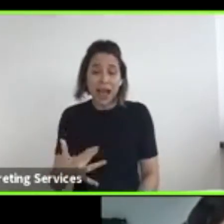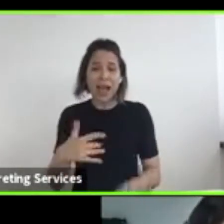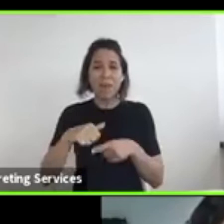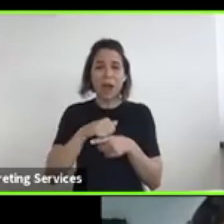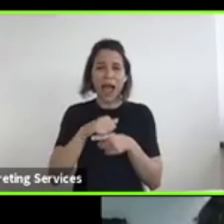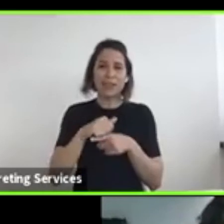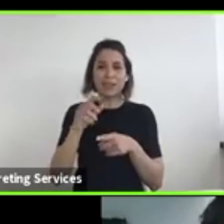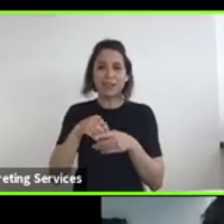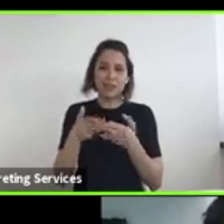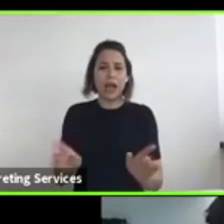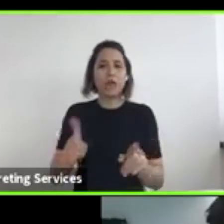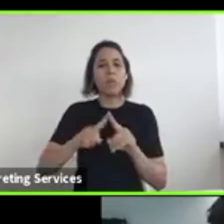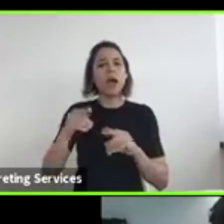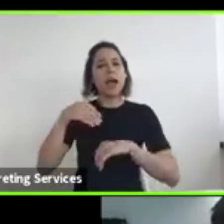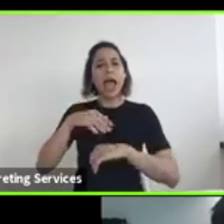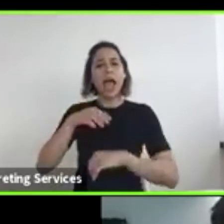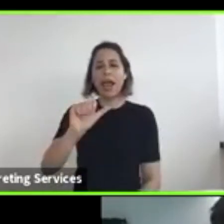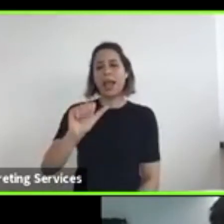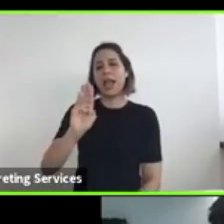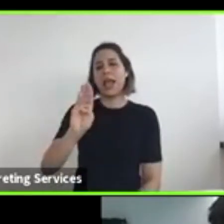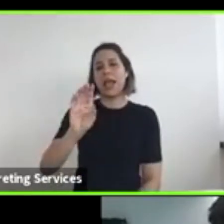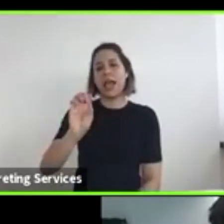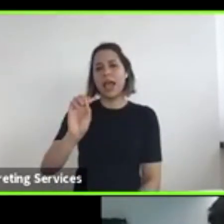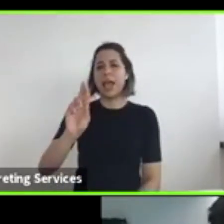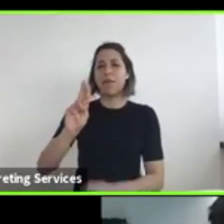THERE'S BEEN PARTICULAR INITIATIVES THAT HAVE